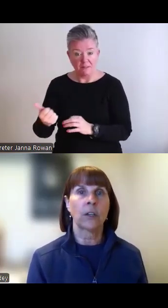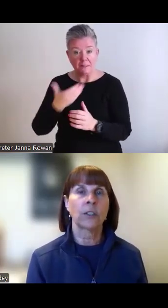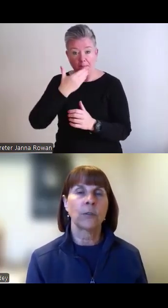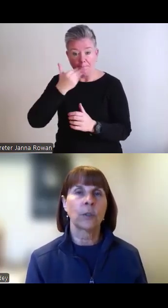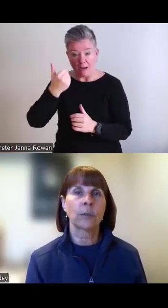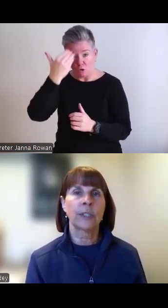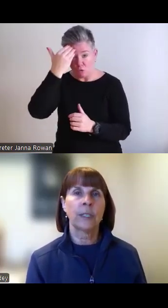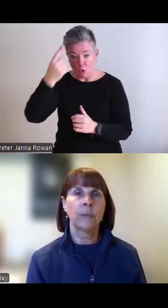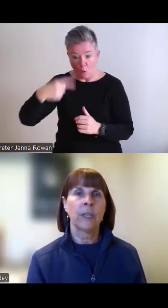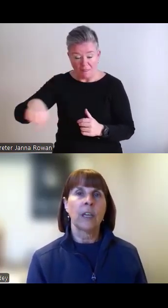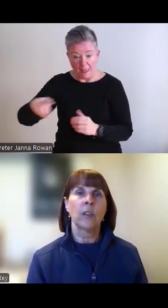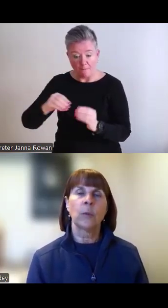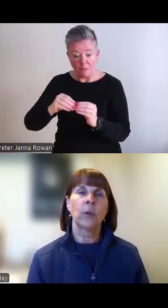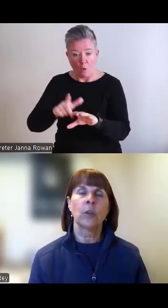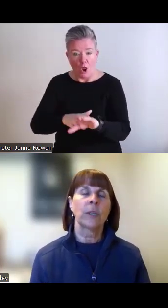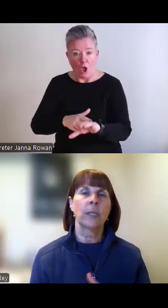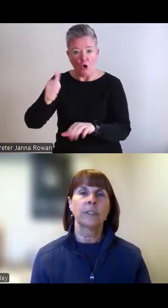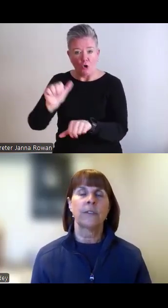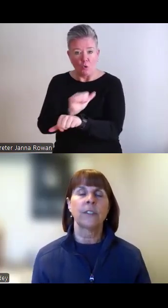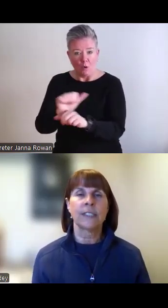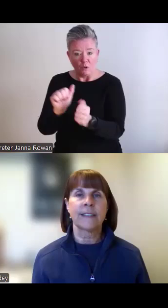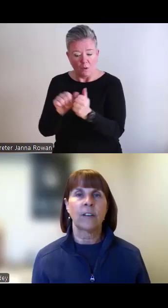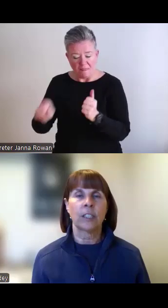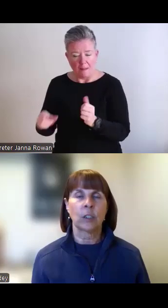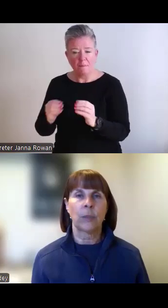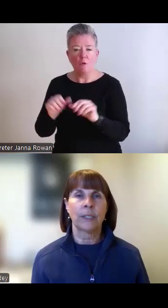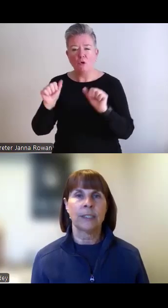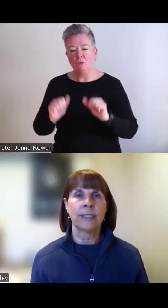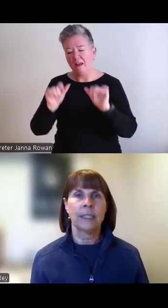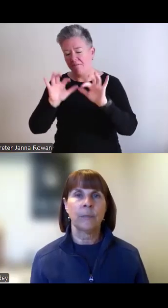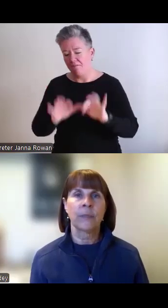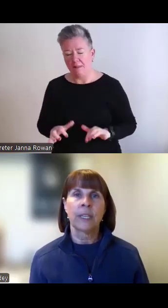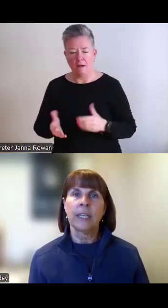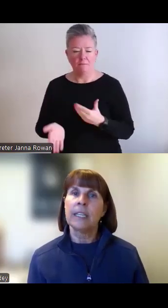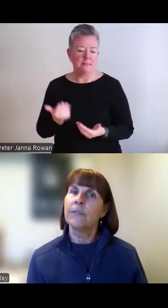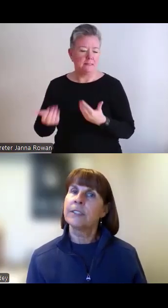the longer you've worked with them, the more you'll be able to fill this out independently.